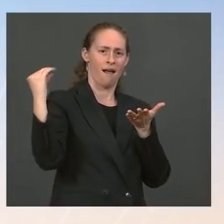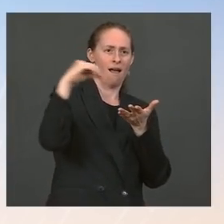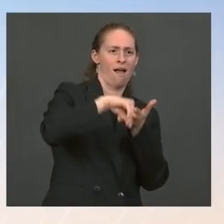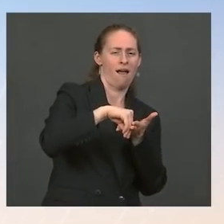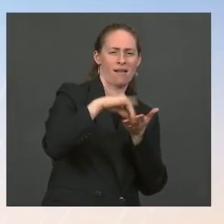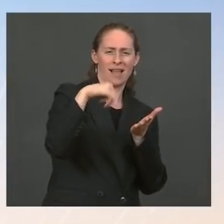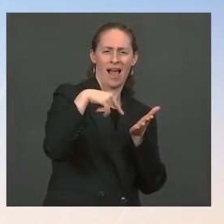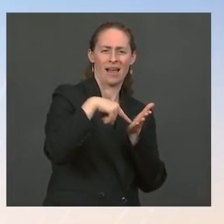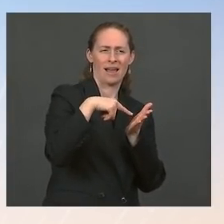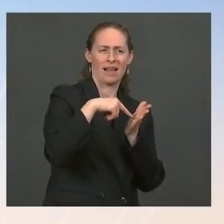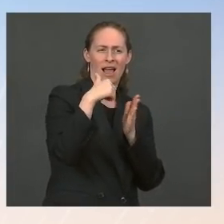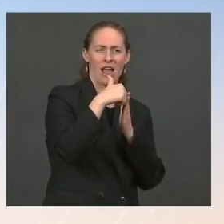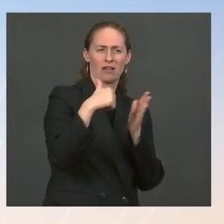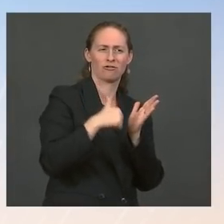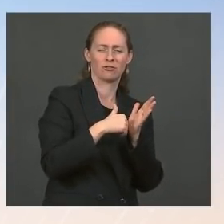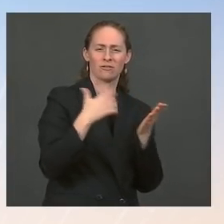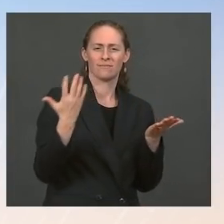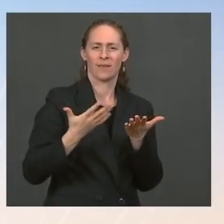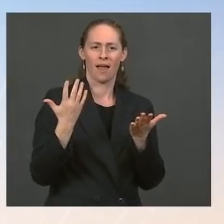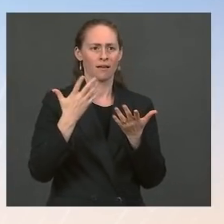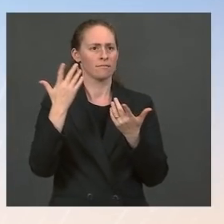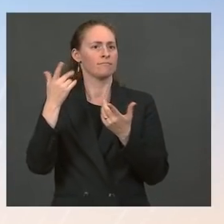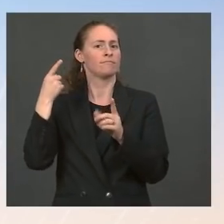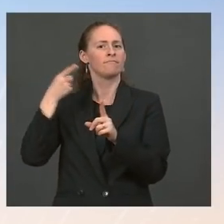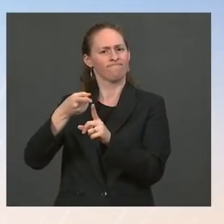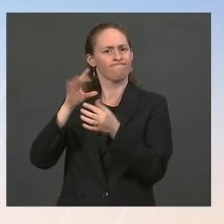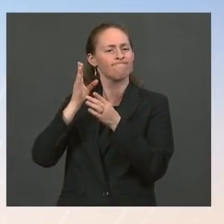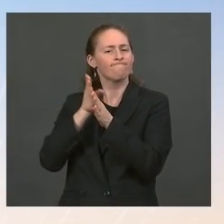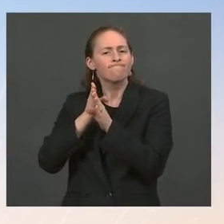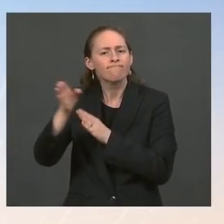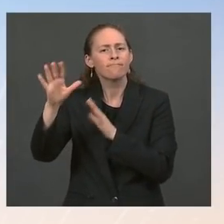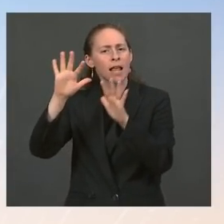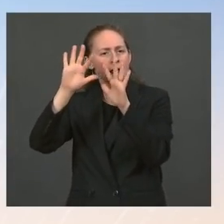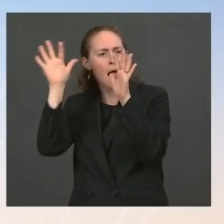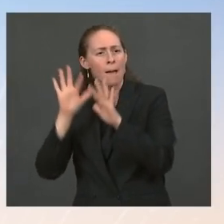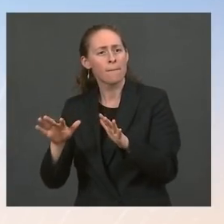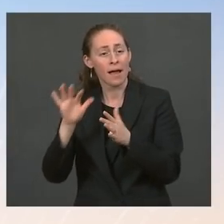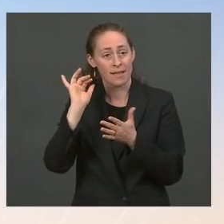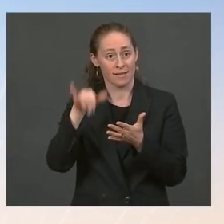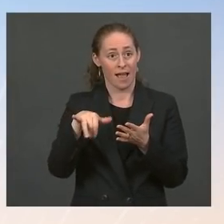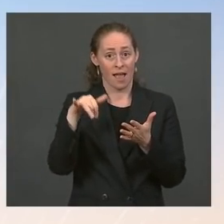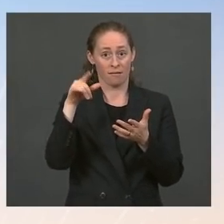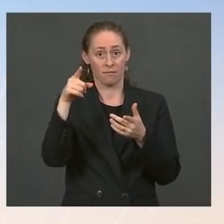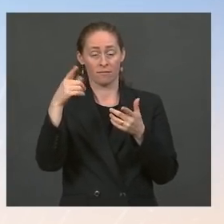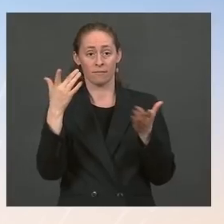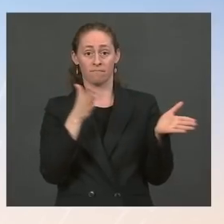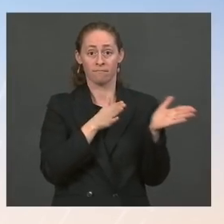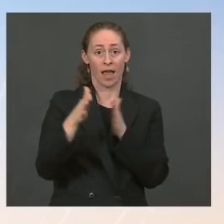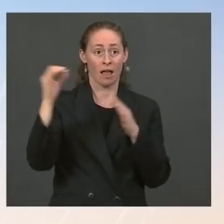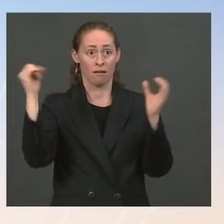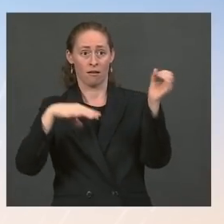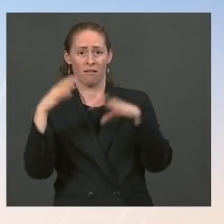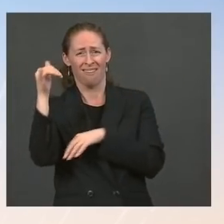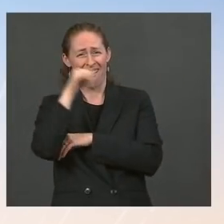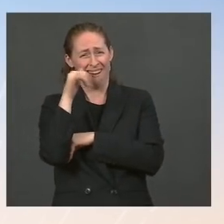will be in these packages; that this -- these packages will have a historic impact in addressing our climate crisis. I'd also note -- >> The Press: Ms. Psaki: Can I say one more thing? The Press: Yeah.